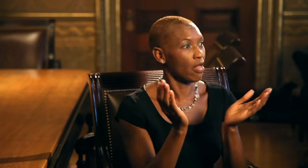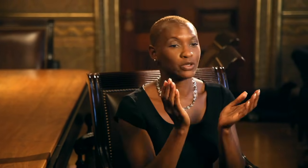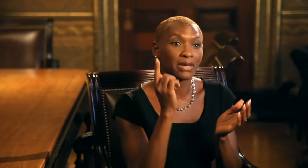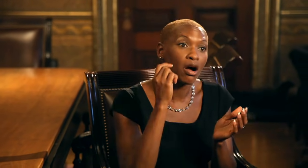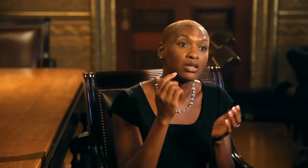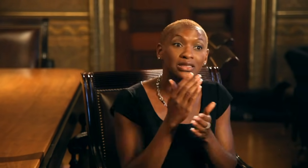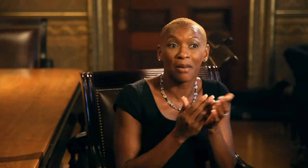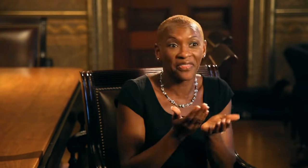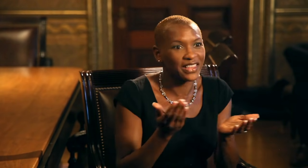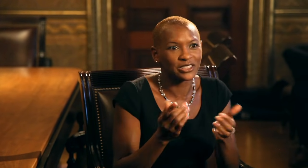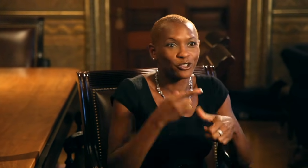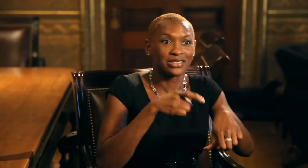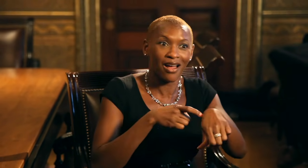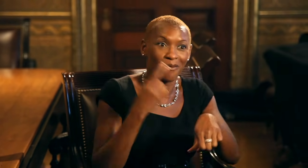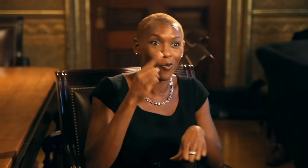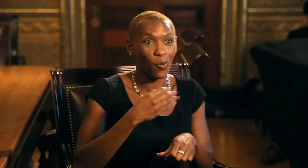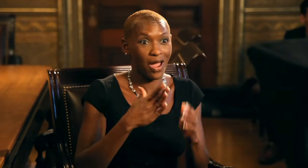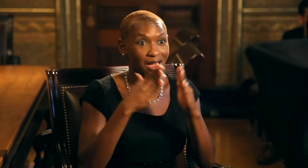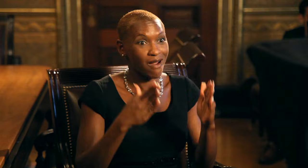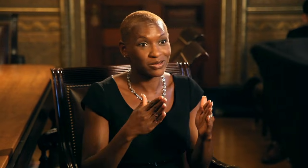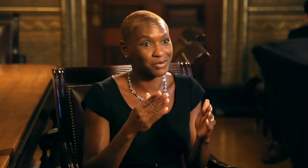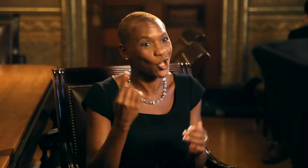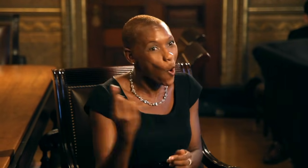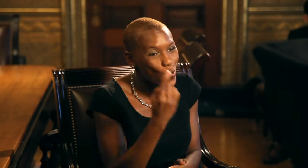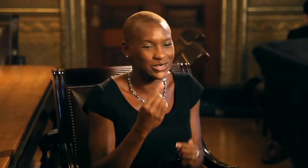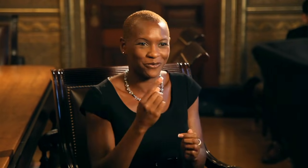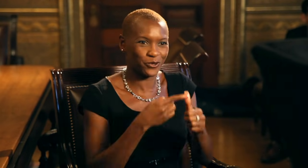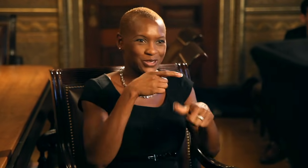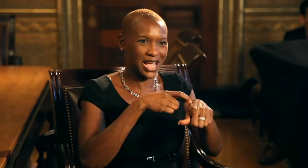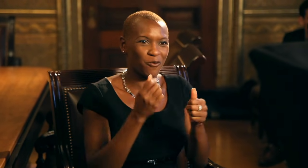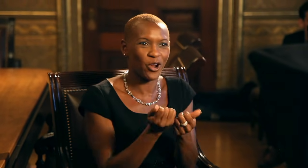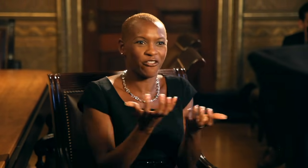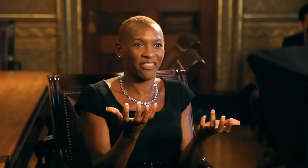because some of the things that have been done, it's the first time for the White House. There's always a first time for everything.